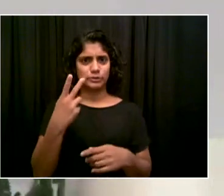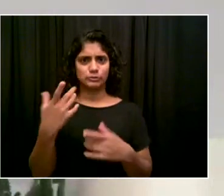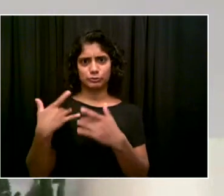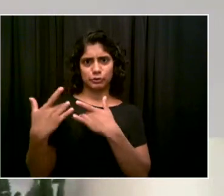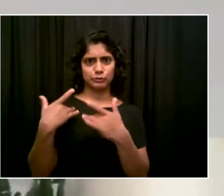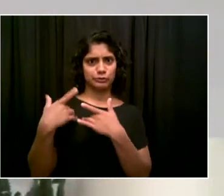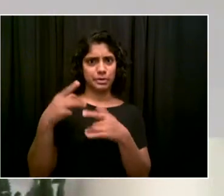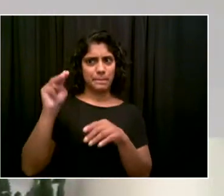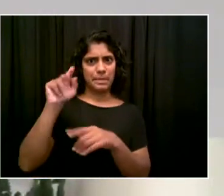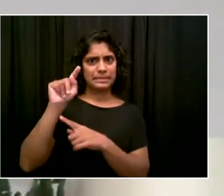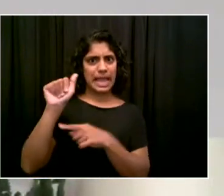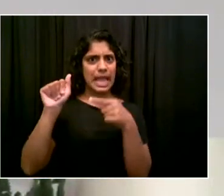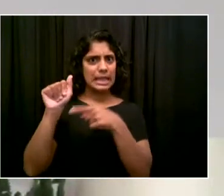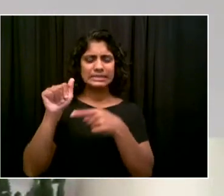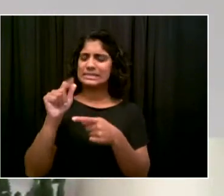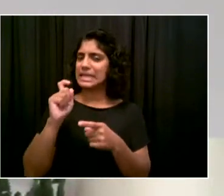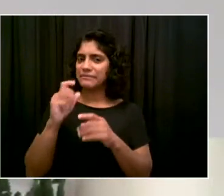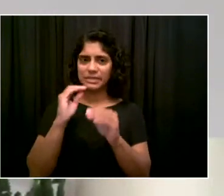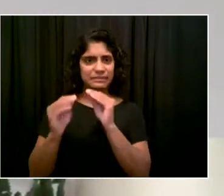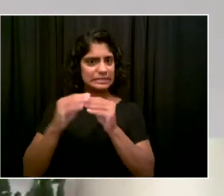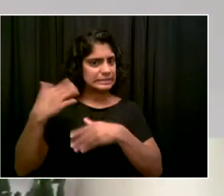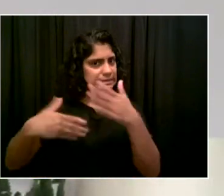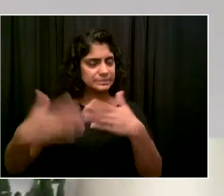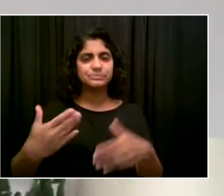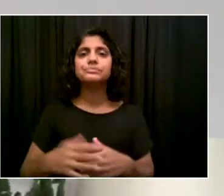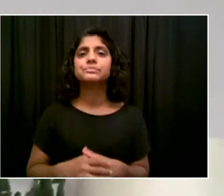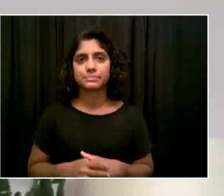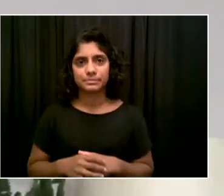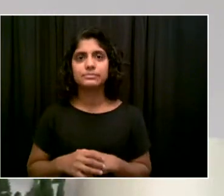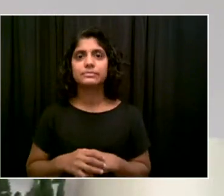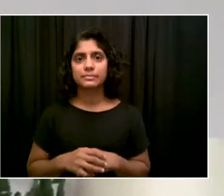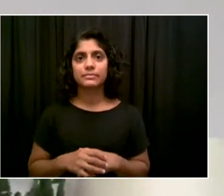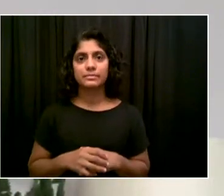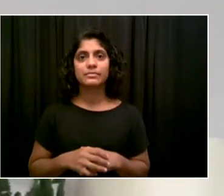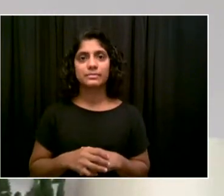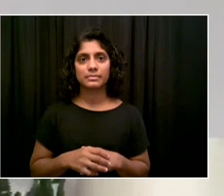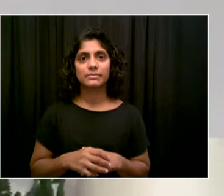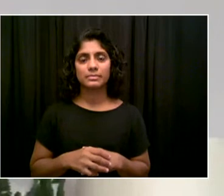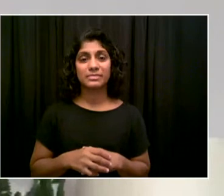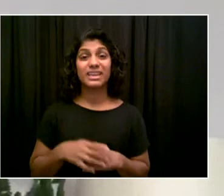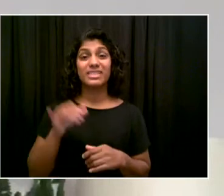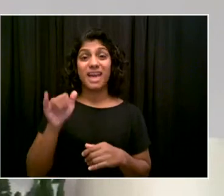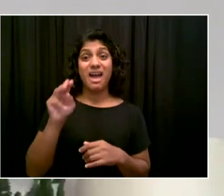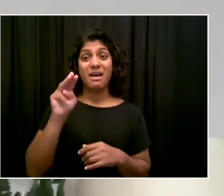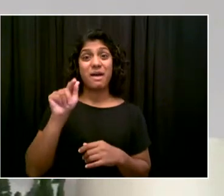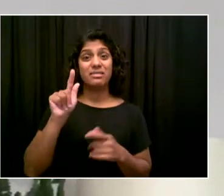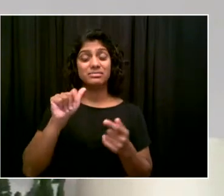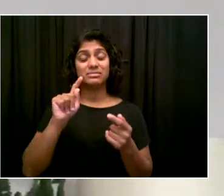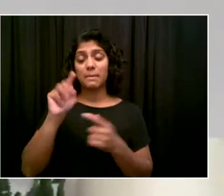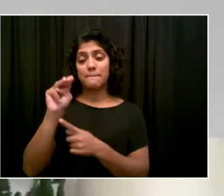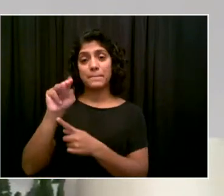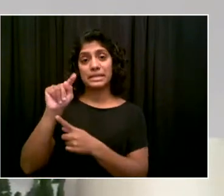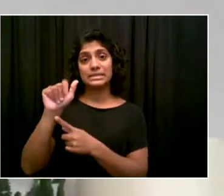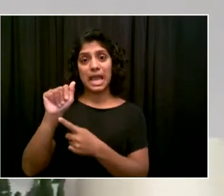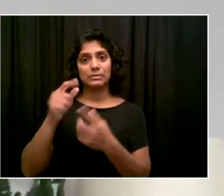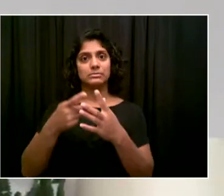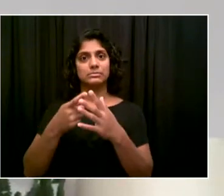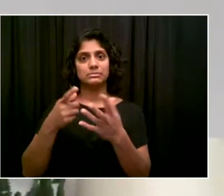ABOUT ANOTHER IMPORTANT ISSUE THAT WE ARE TALKING ABOUT THIS WEEK. DURING MY LAST SUMMER WORKG IN FOR YOU. I GOT STUCK ON